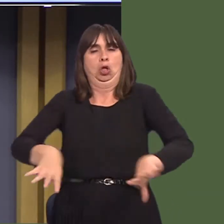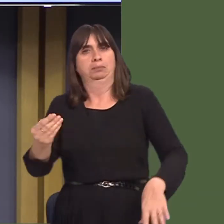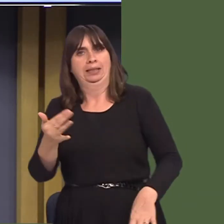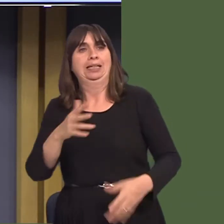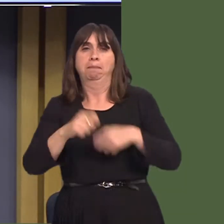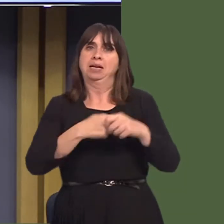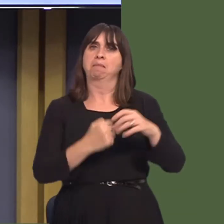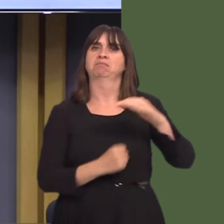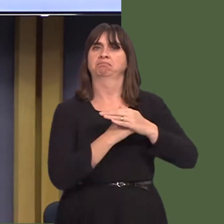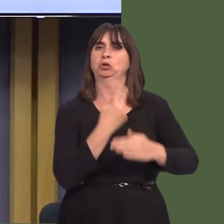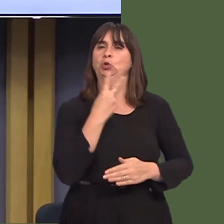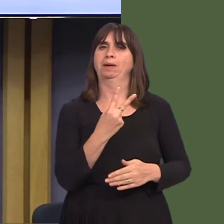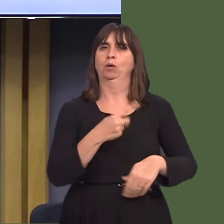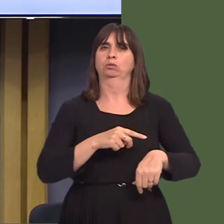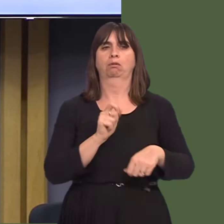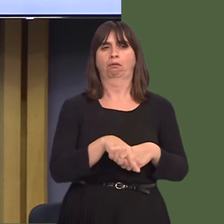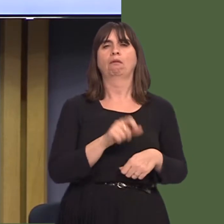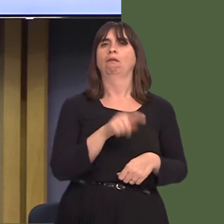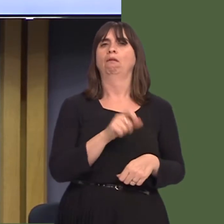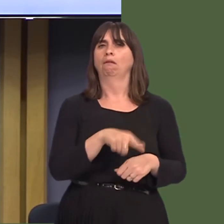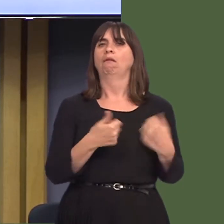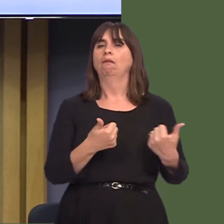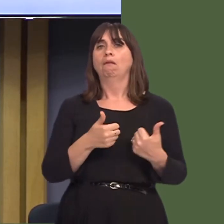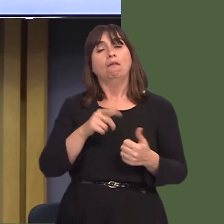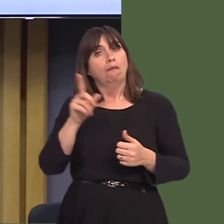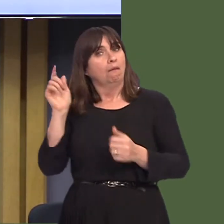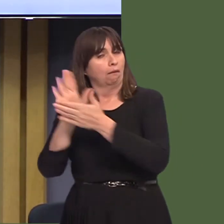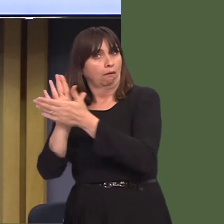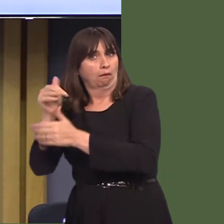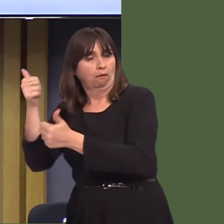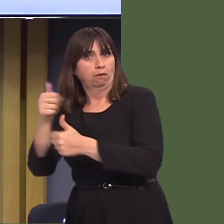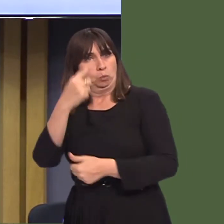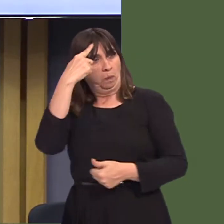thing actually happens, and I wonder if you've given some thought to the issue as to whether